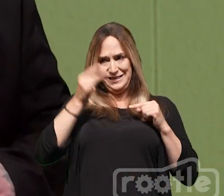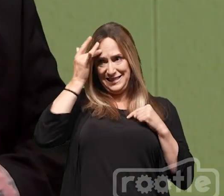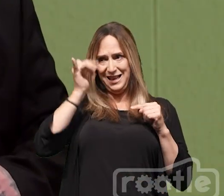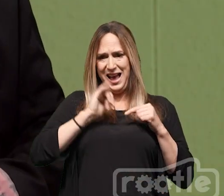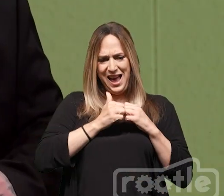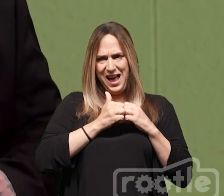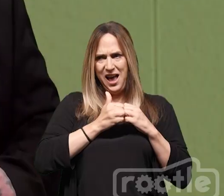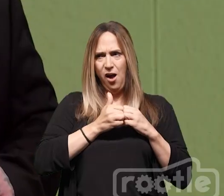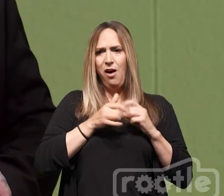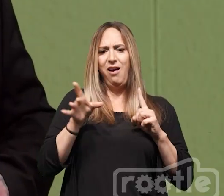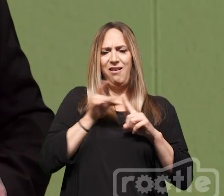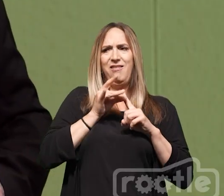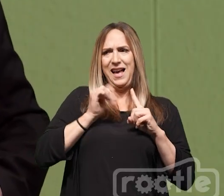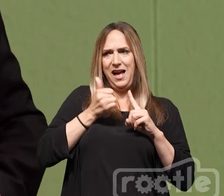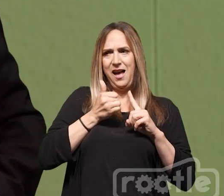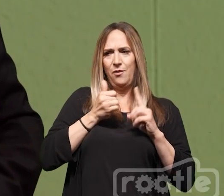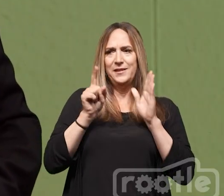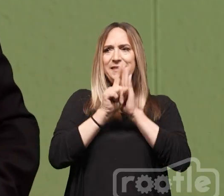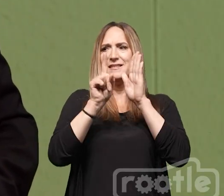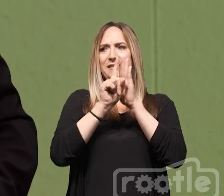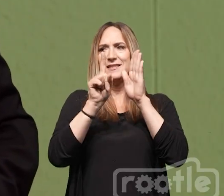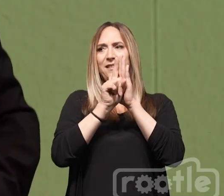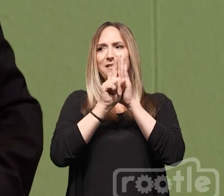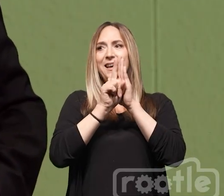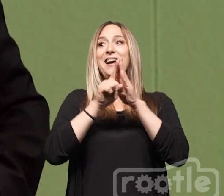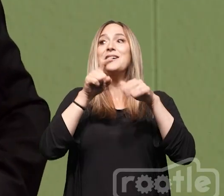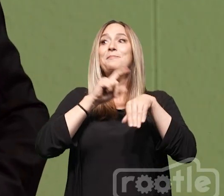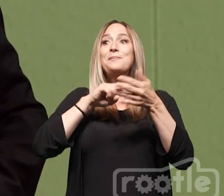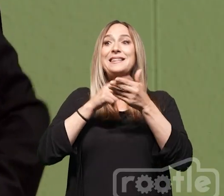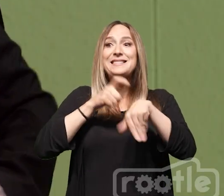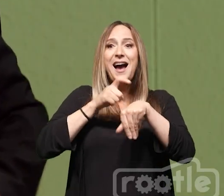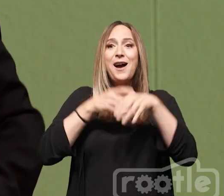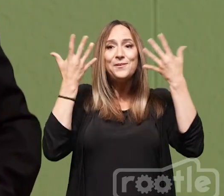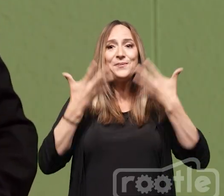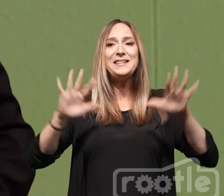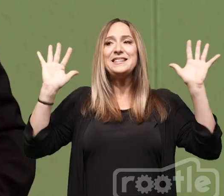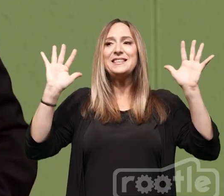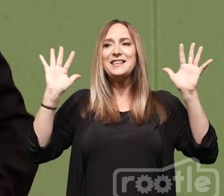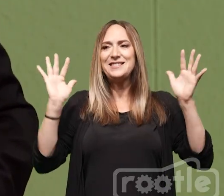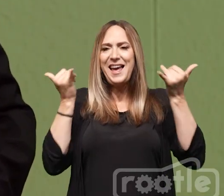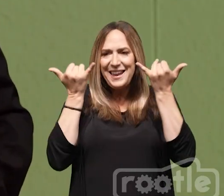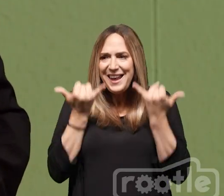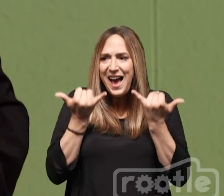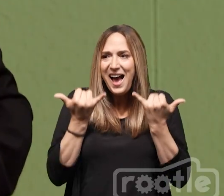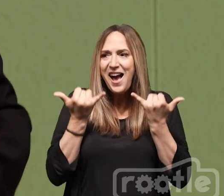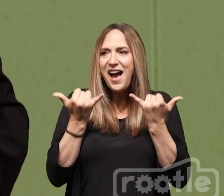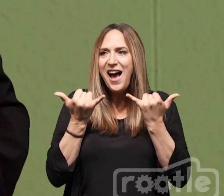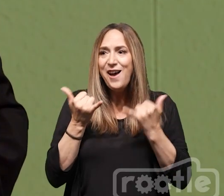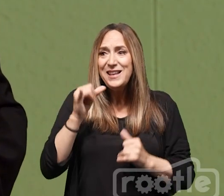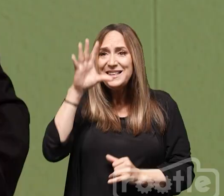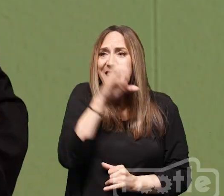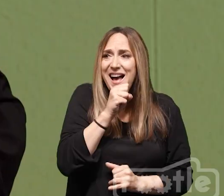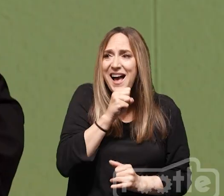You know what that means, investigation time is up, friends, and now it's time to guess that public health hero.